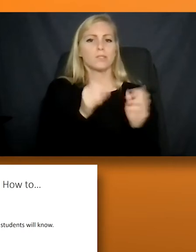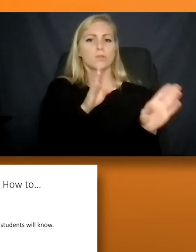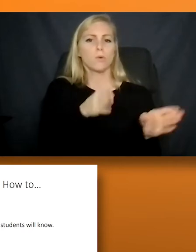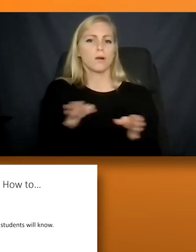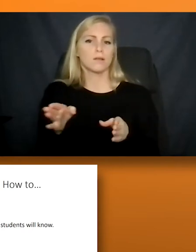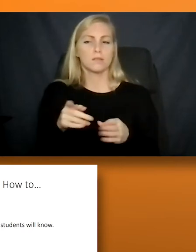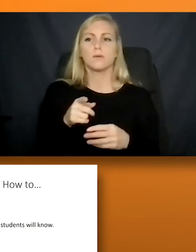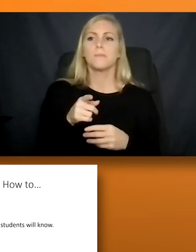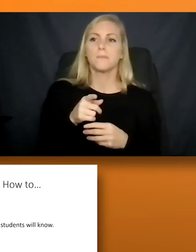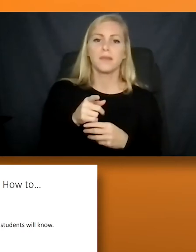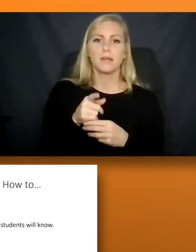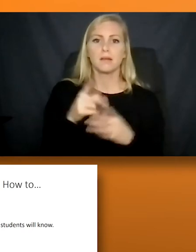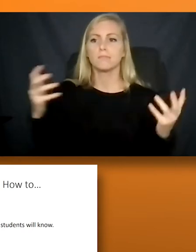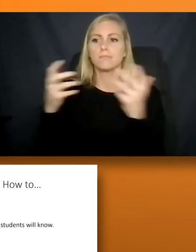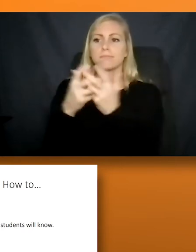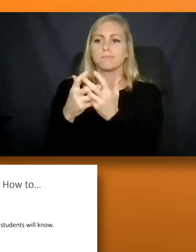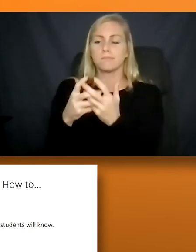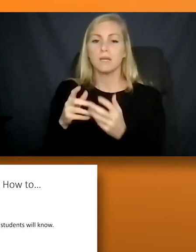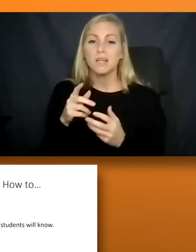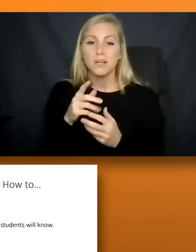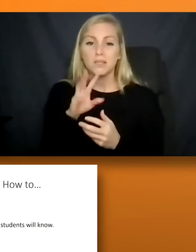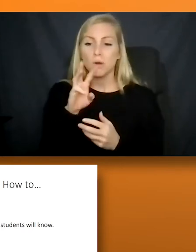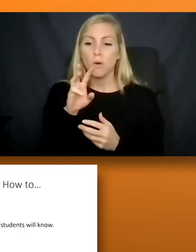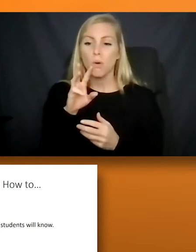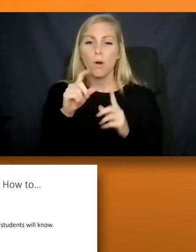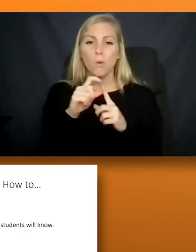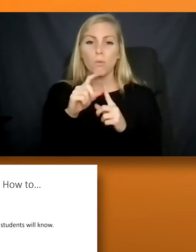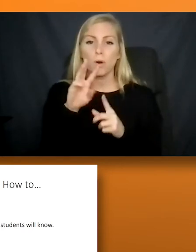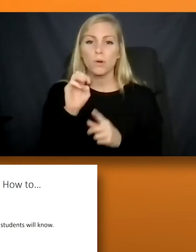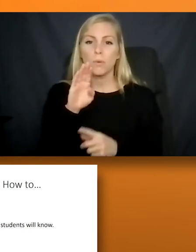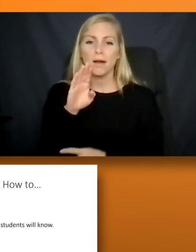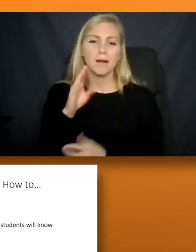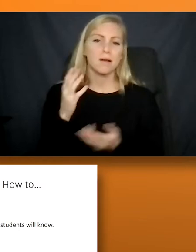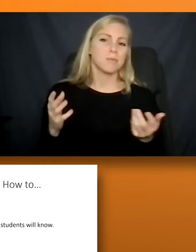Not every organize--not every word is going to be conducive to a word web, right?